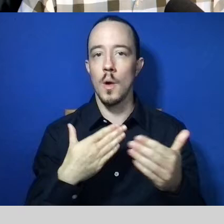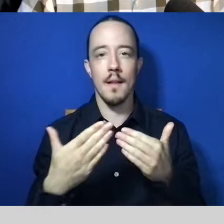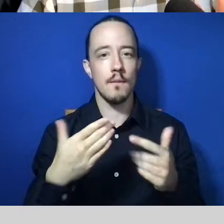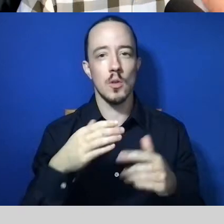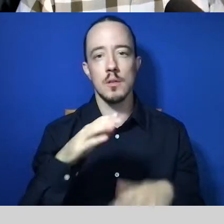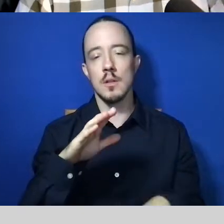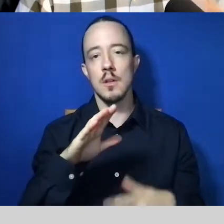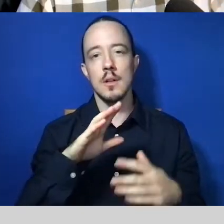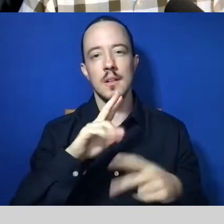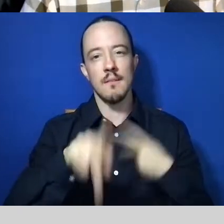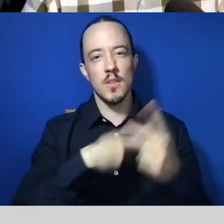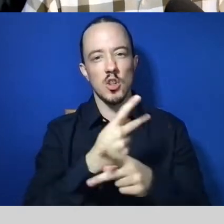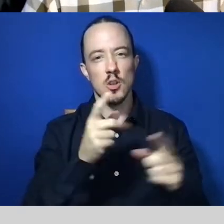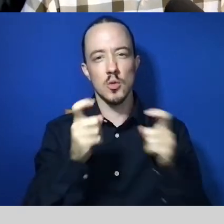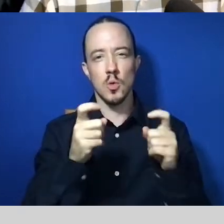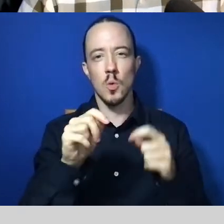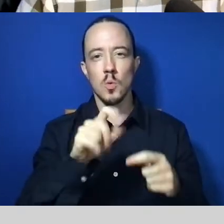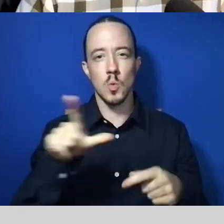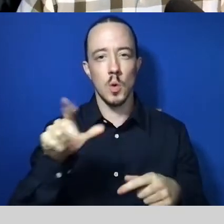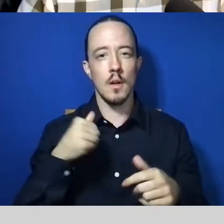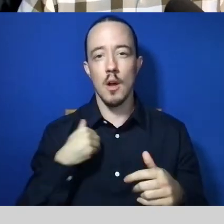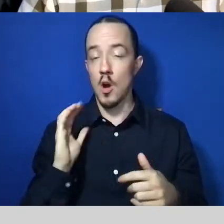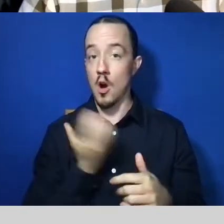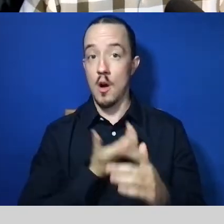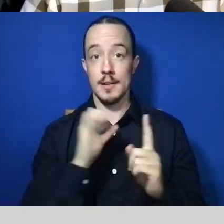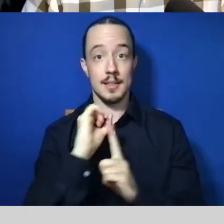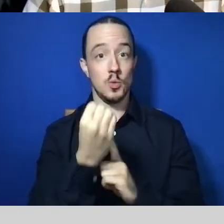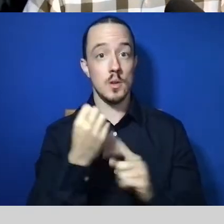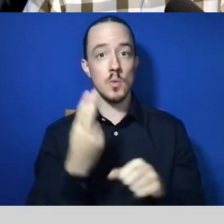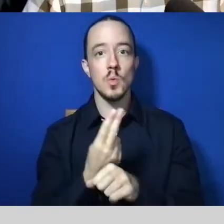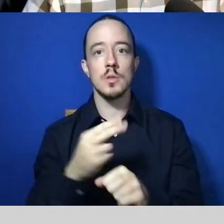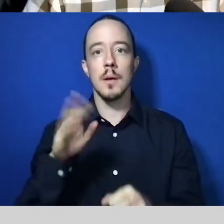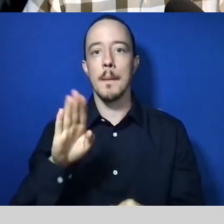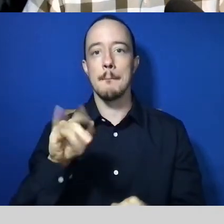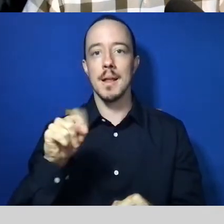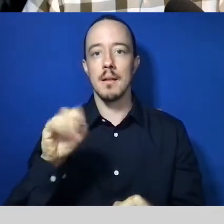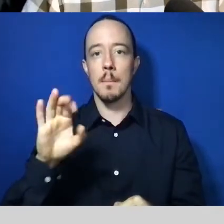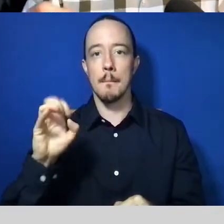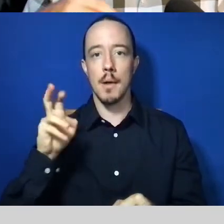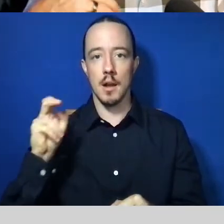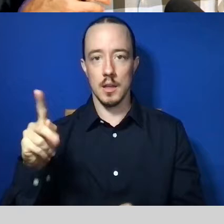In our case, we're using Bitbucket for our source control management. And then we use a BitBucket pipelines to then